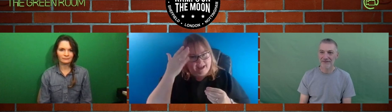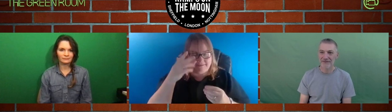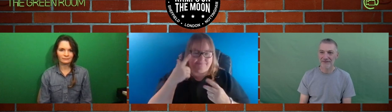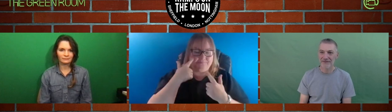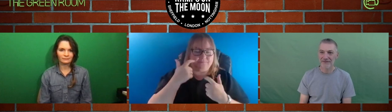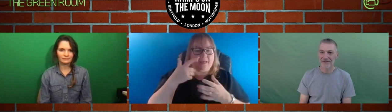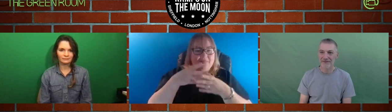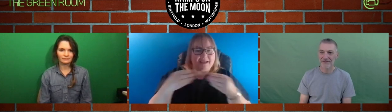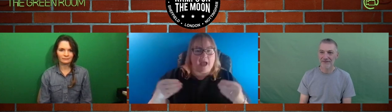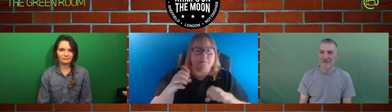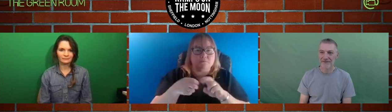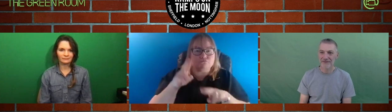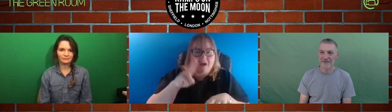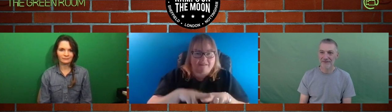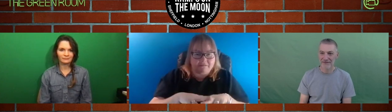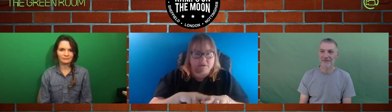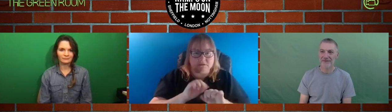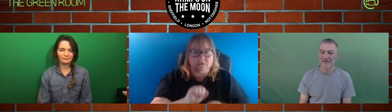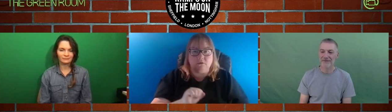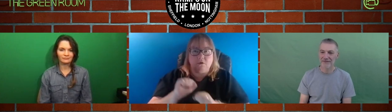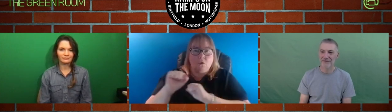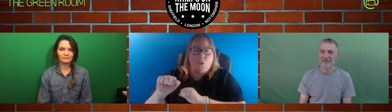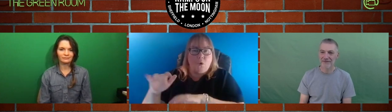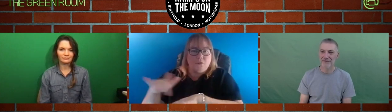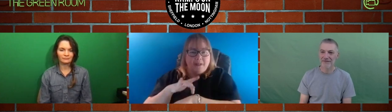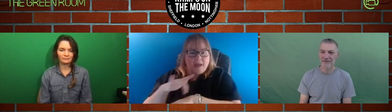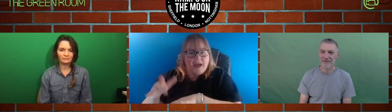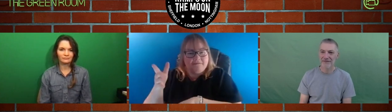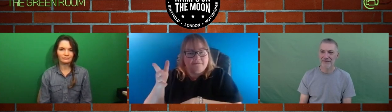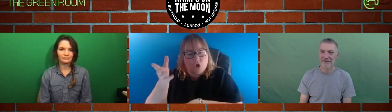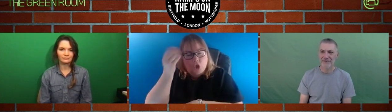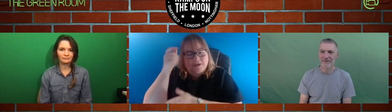that have a brilliant learning disability program called Buzz and